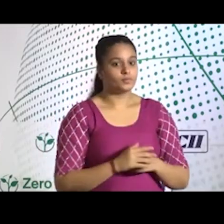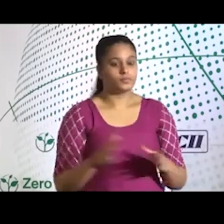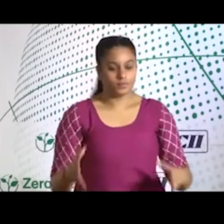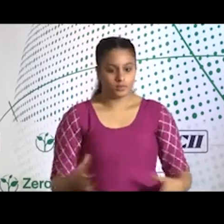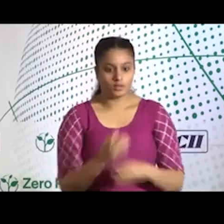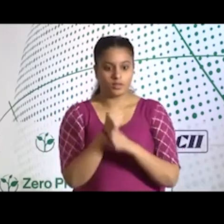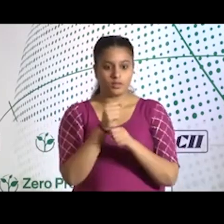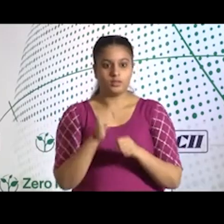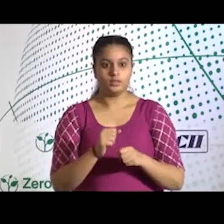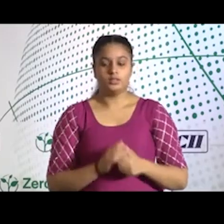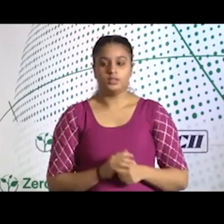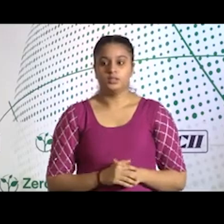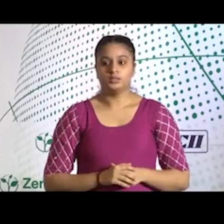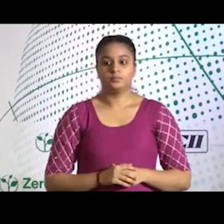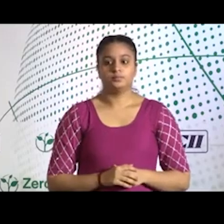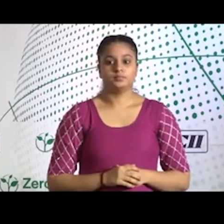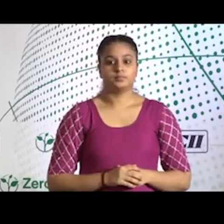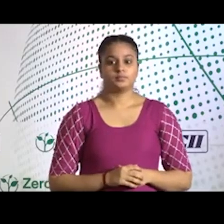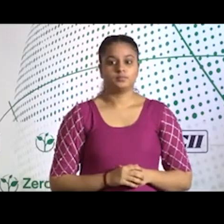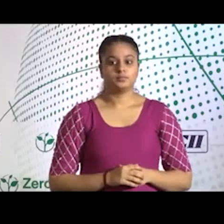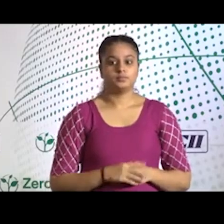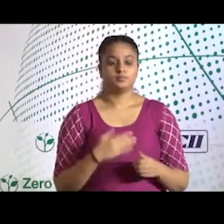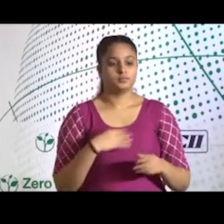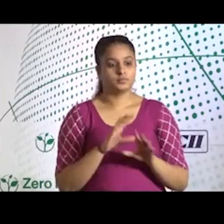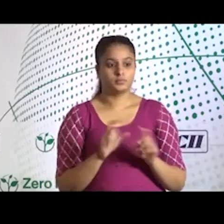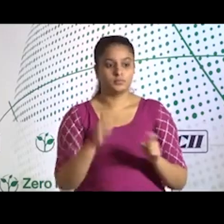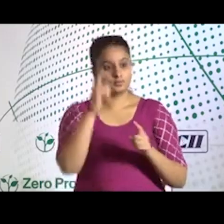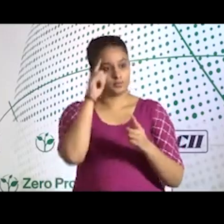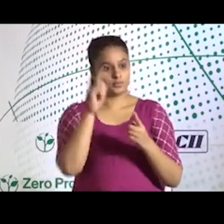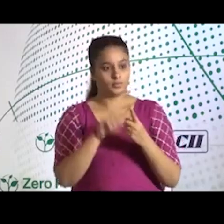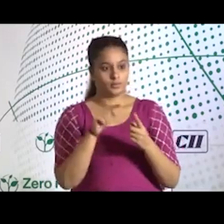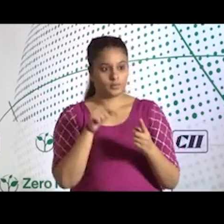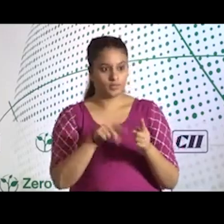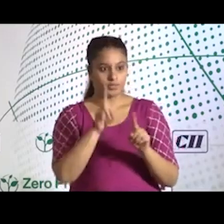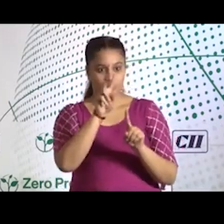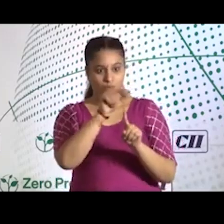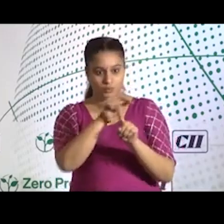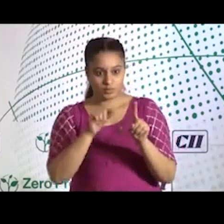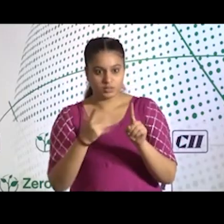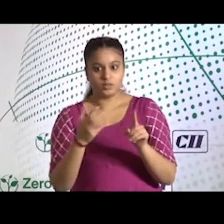You know, and you know, I completely agree on this 2% and the CSR bit